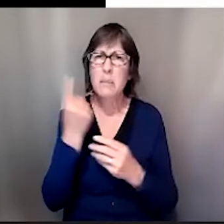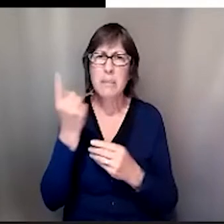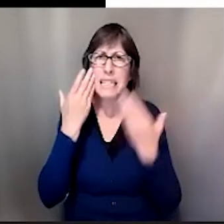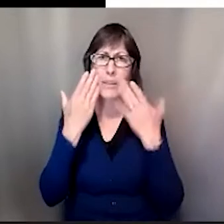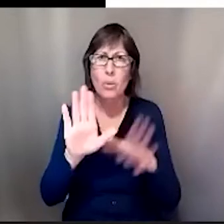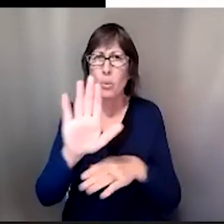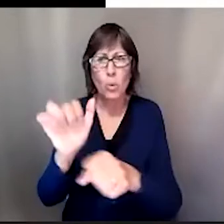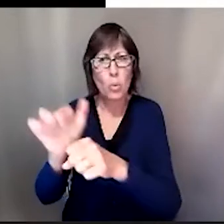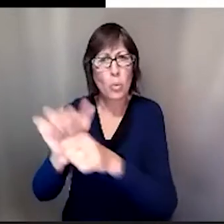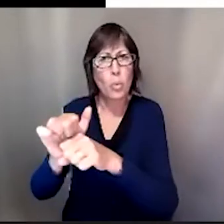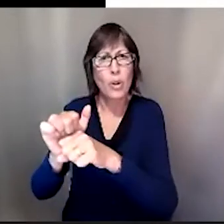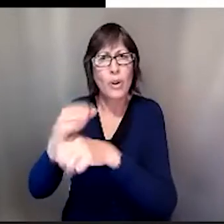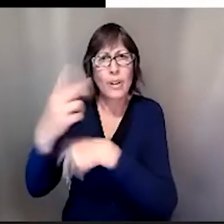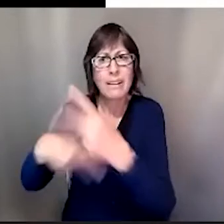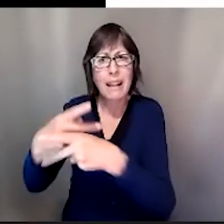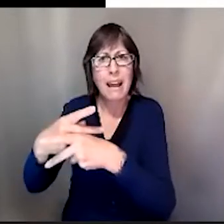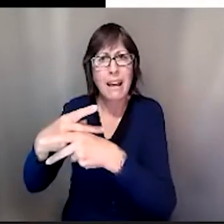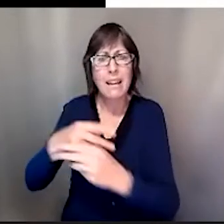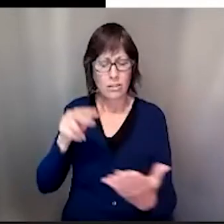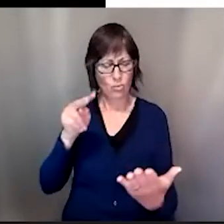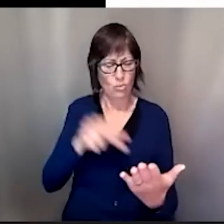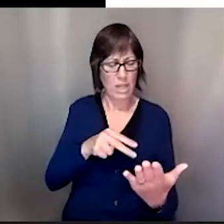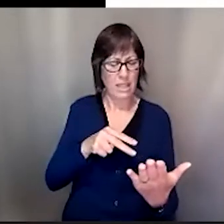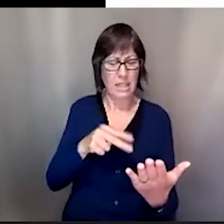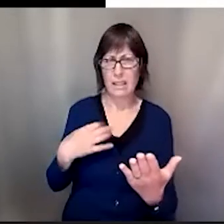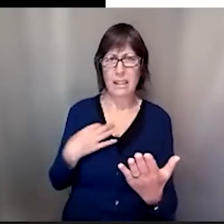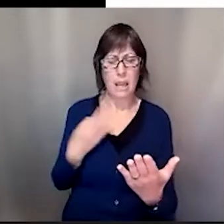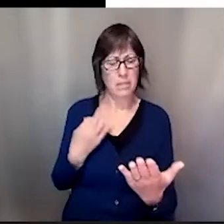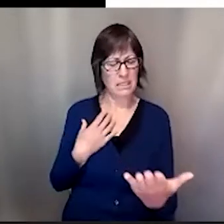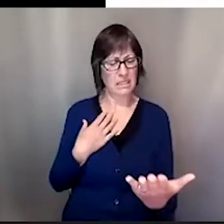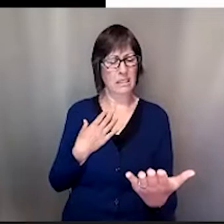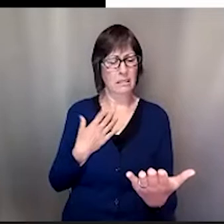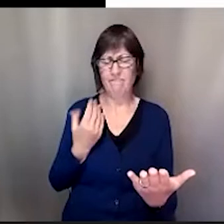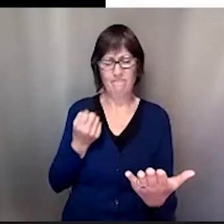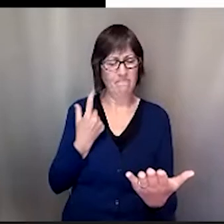or your work to read your application. The questions they ask may uncover gaps or assumptions